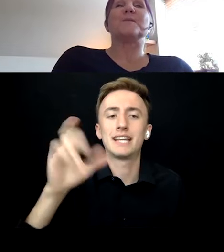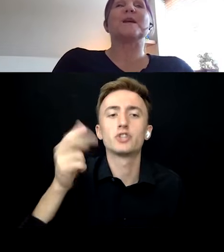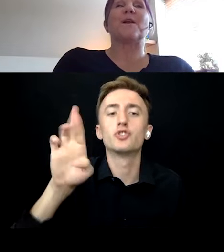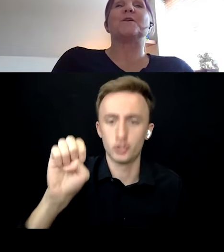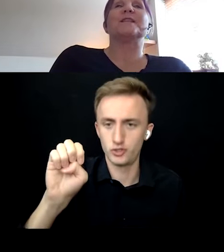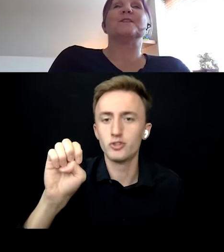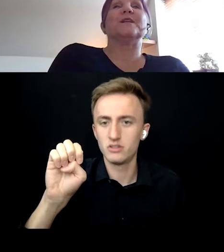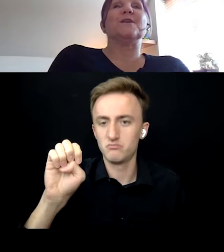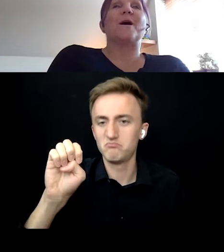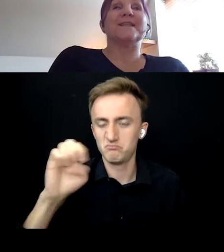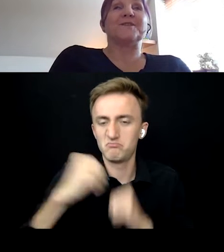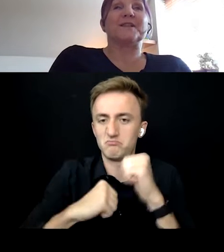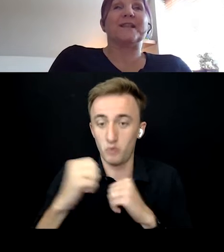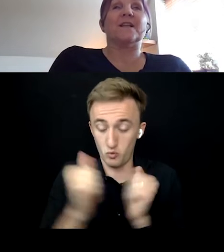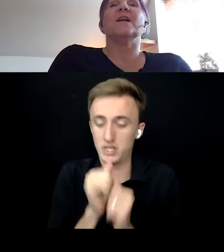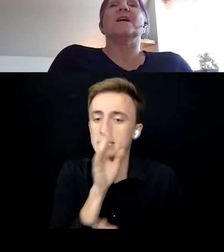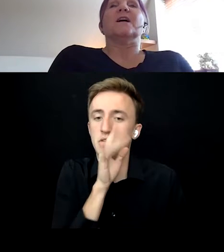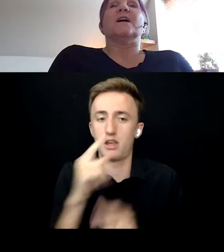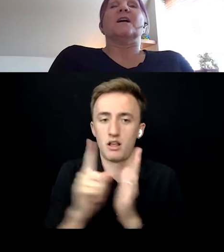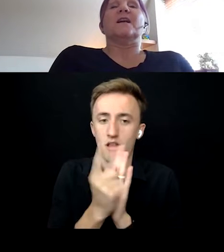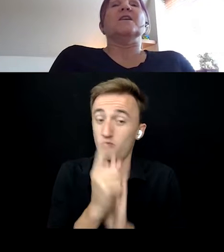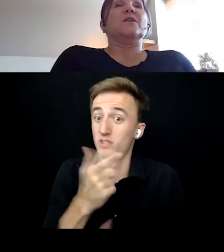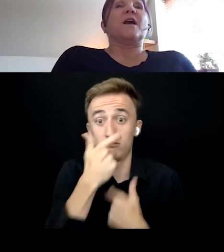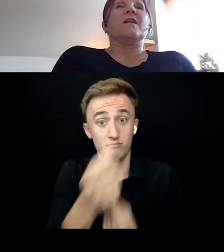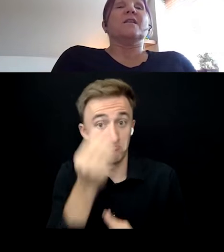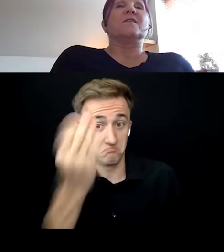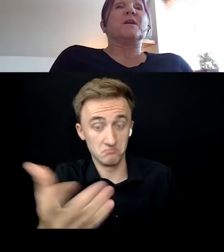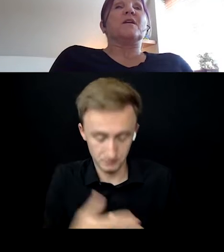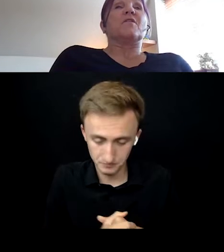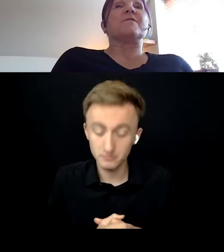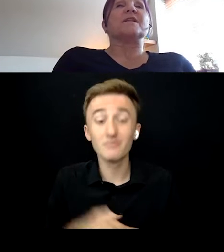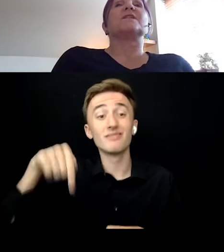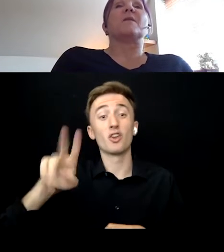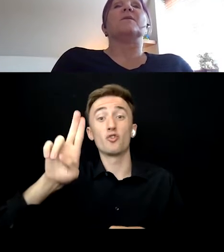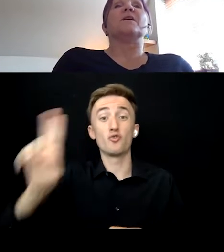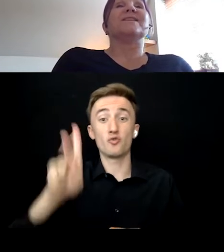speaking clocks is really quite interesting. In the U.K., the speaking clock first came around